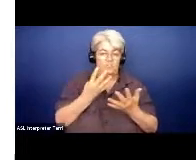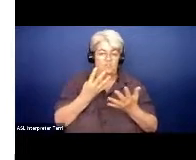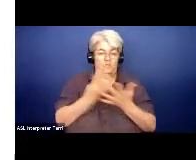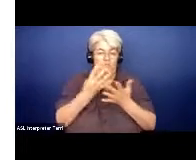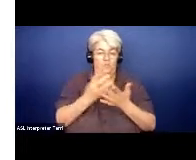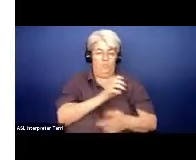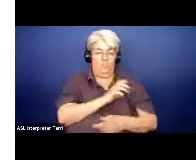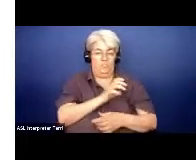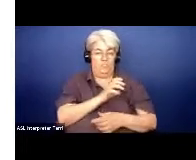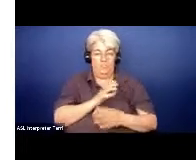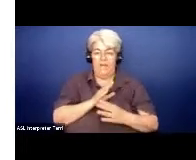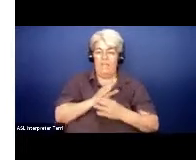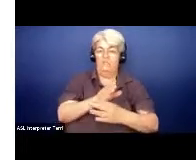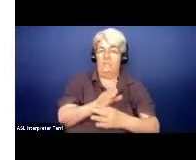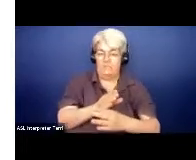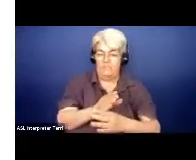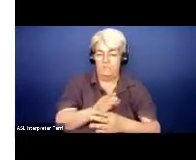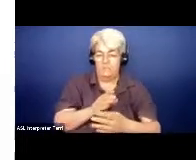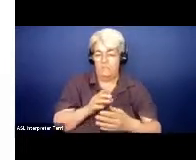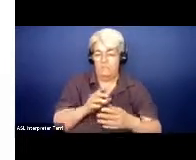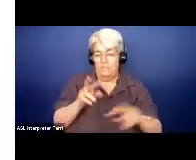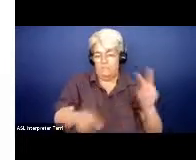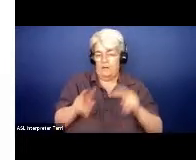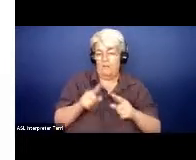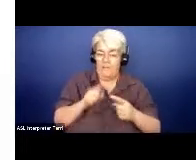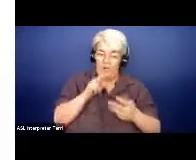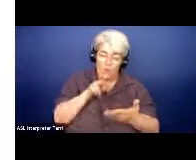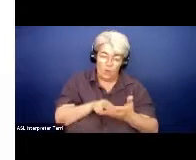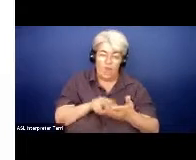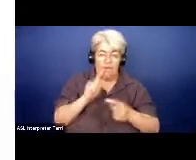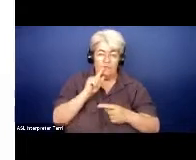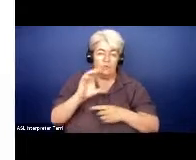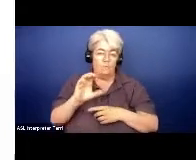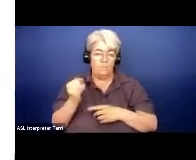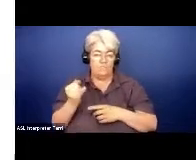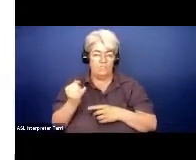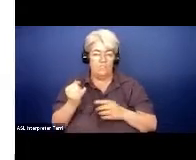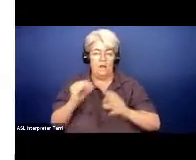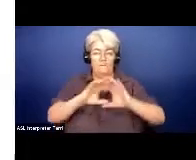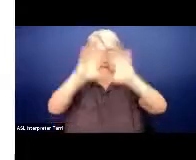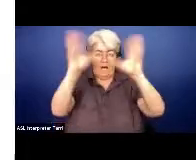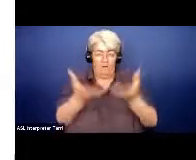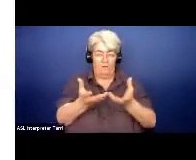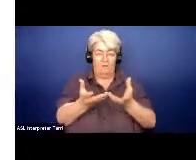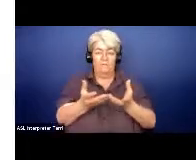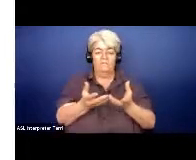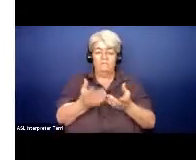model that allows you to look at every system and analyze how your subject matter or brain